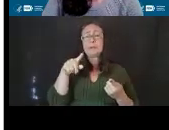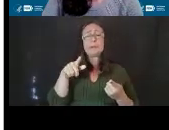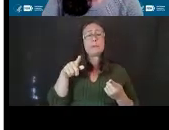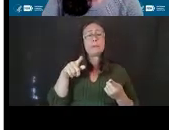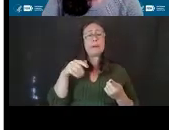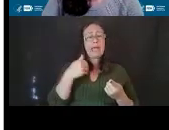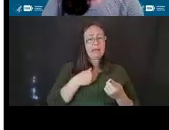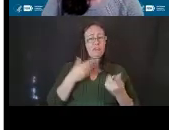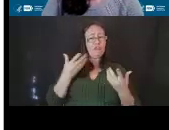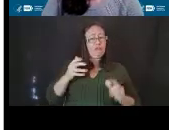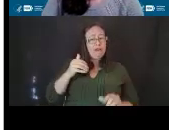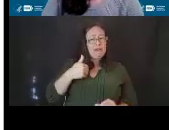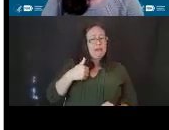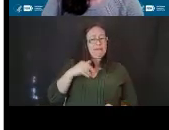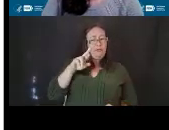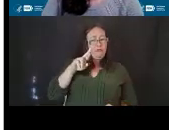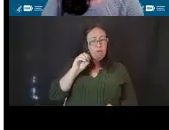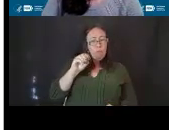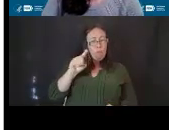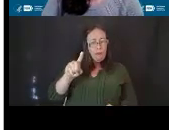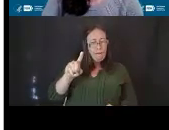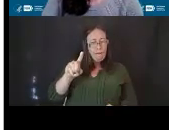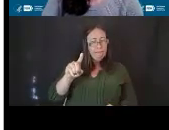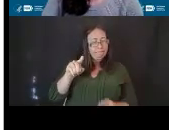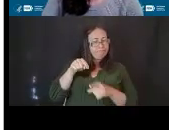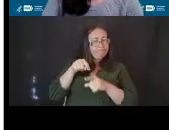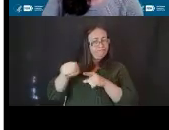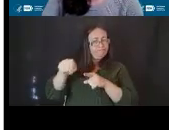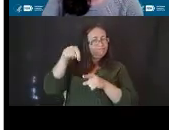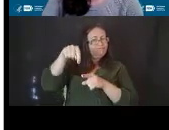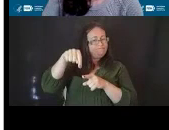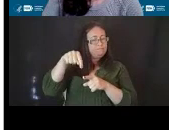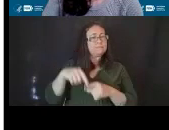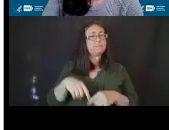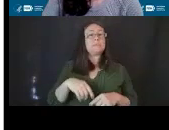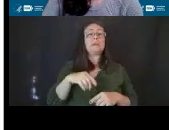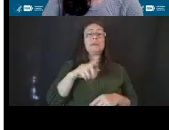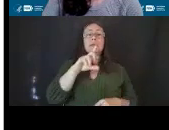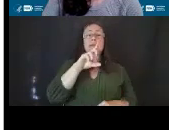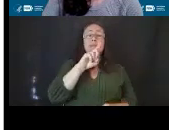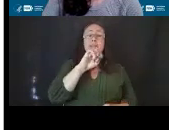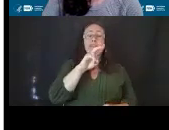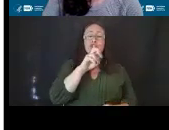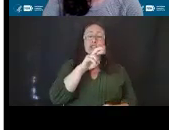Do you know exactly what science you want to do and where a technician could really, really help with that?